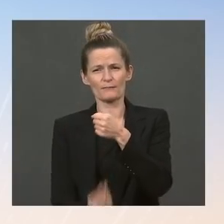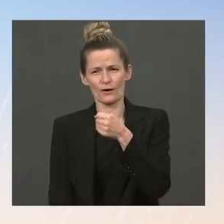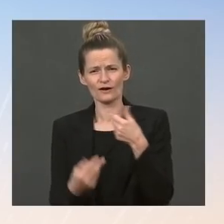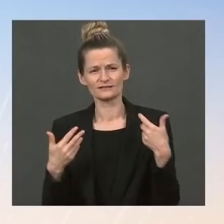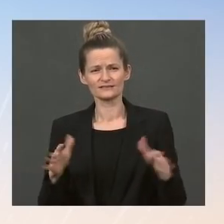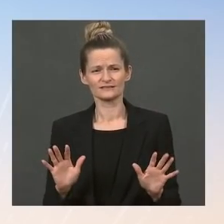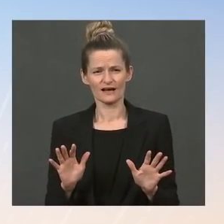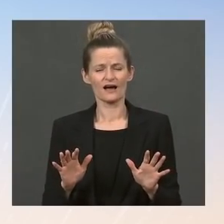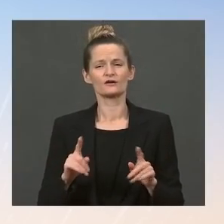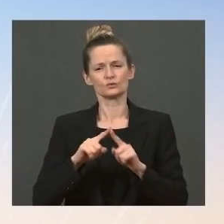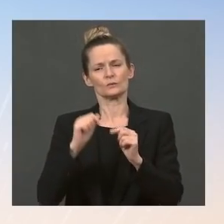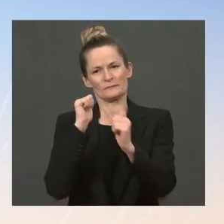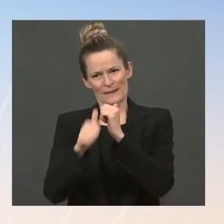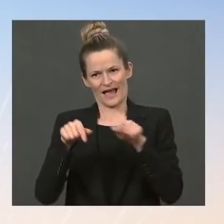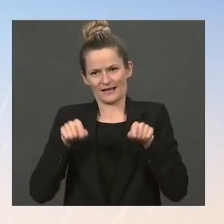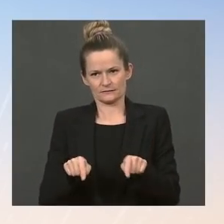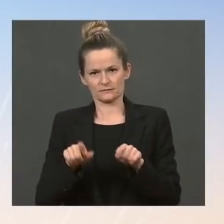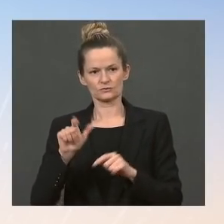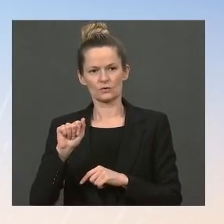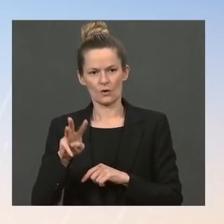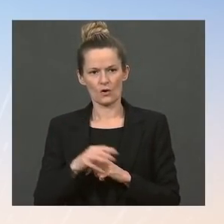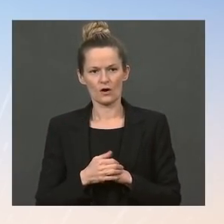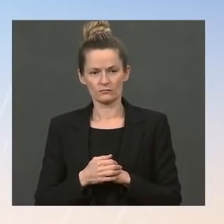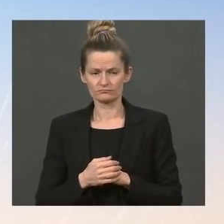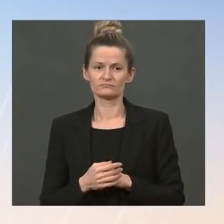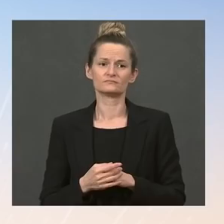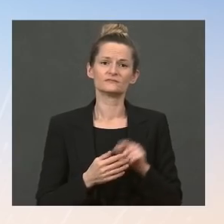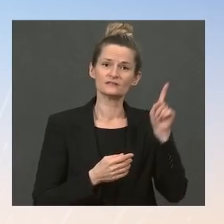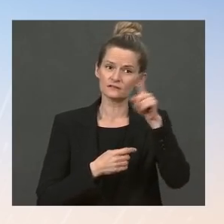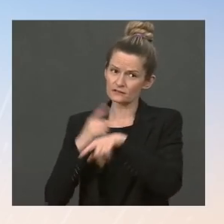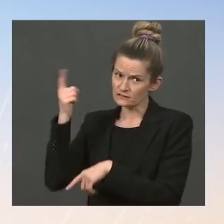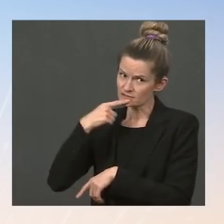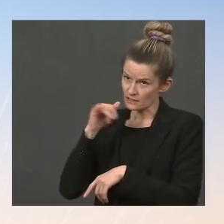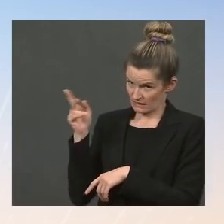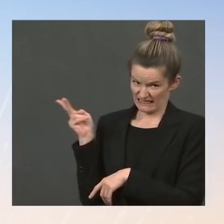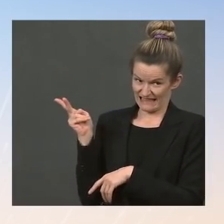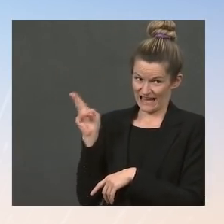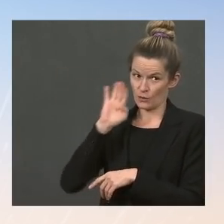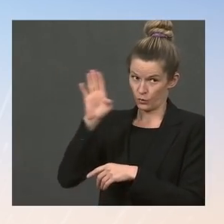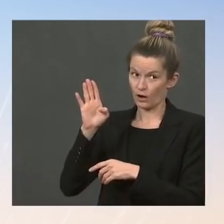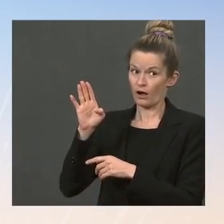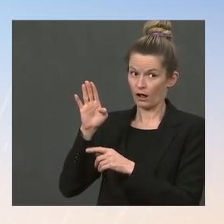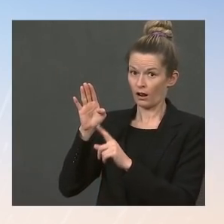that they would support, in terms of the reconciliation package? Ms. Psaki: I will let them speak to what their interests are.